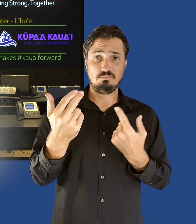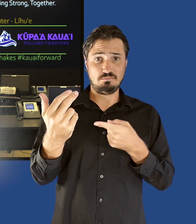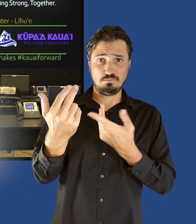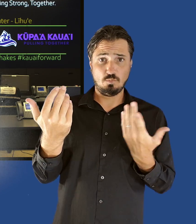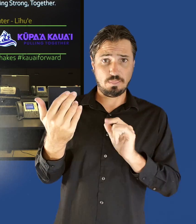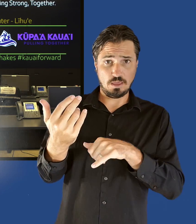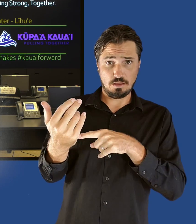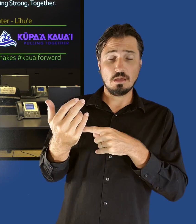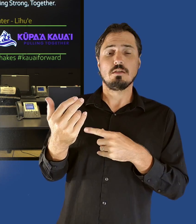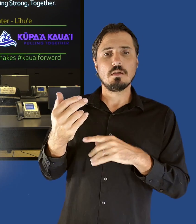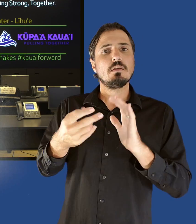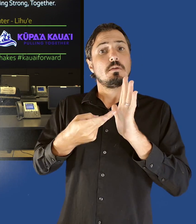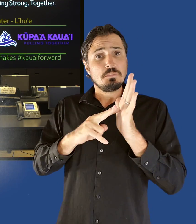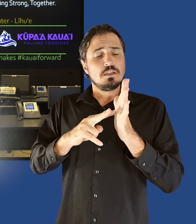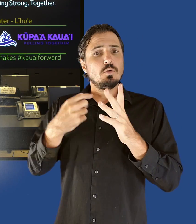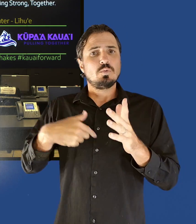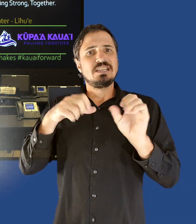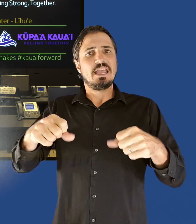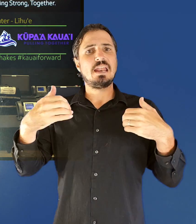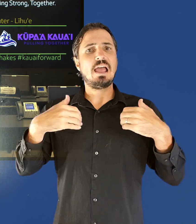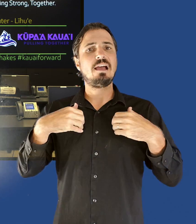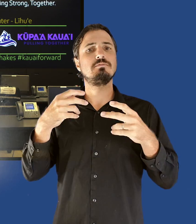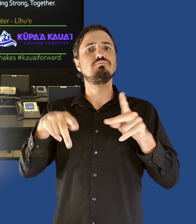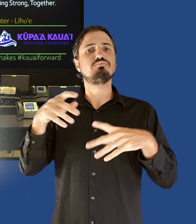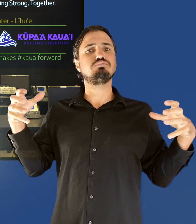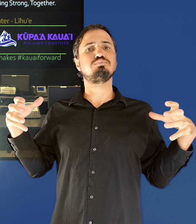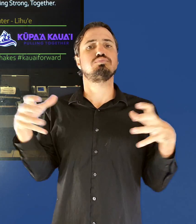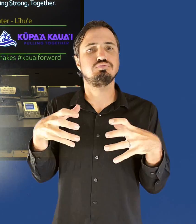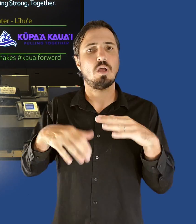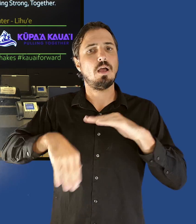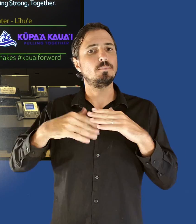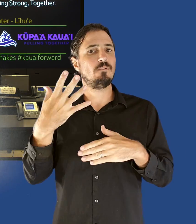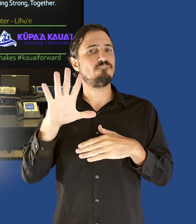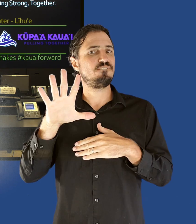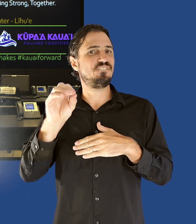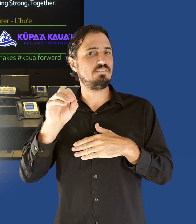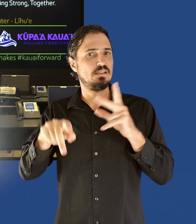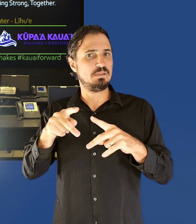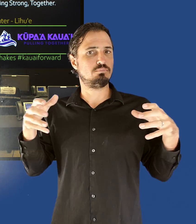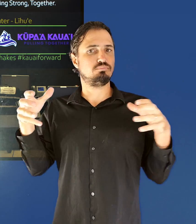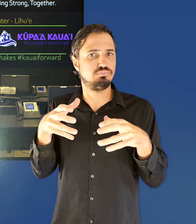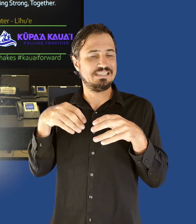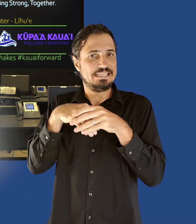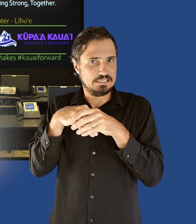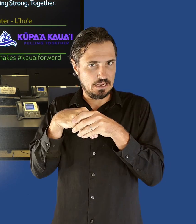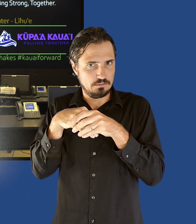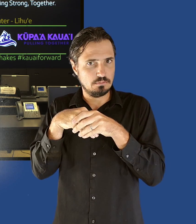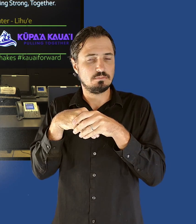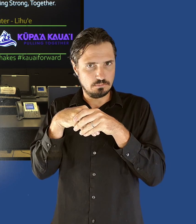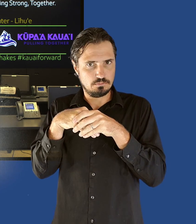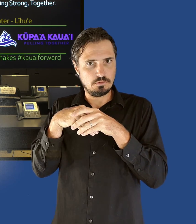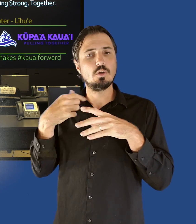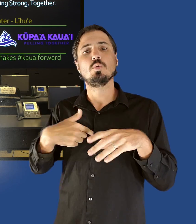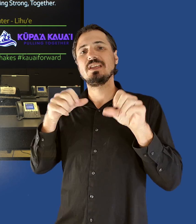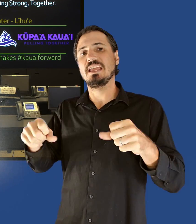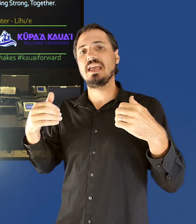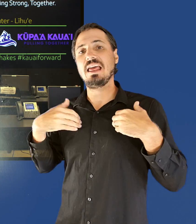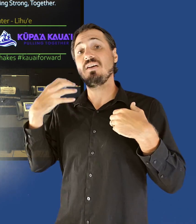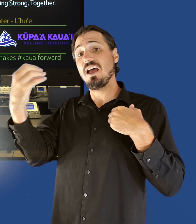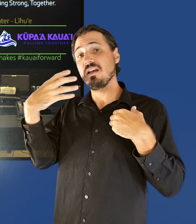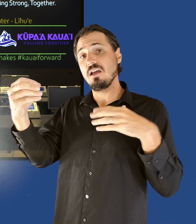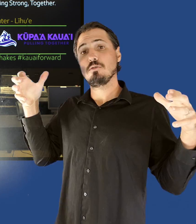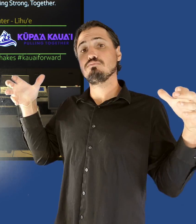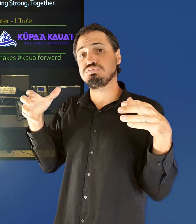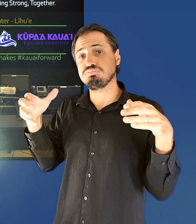Rule 13 proposes that the guidelines on gathering be revised to allow indoor gatherings in groups of up to 50 people, and outdoor gatherings of up to 100 people.